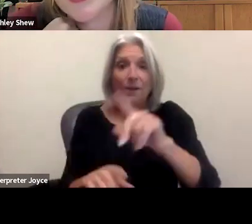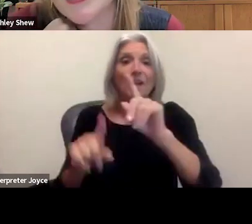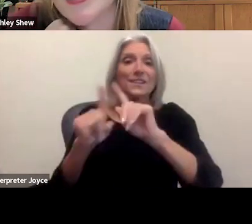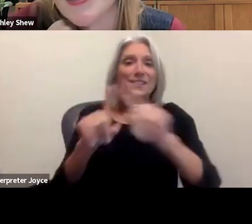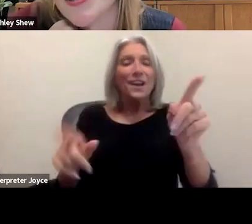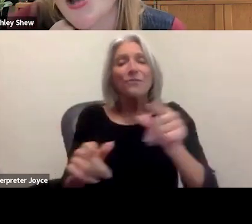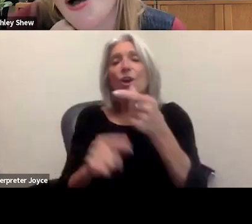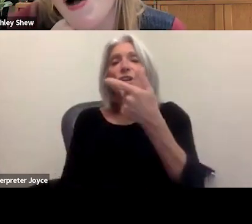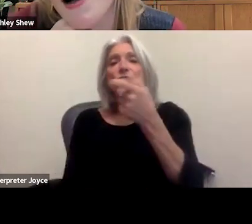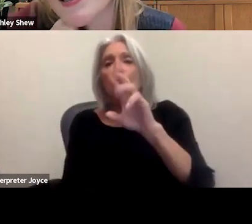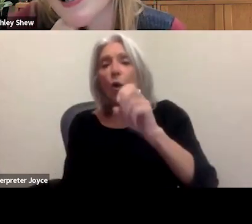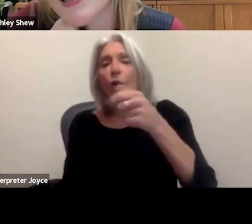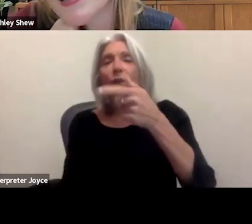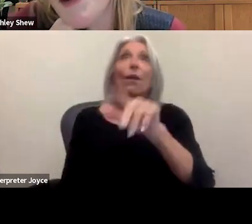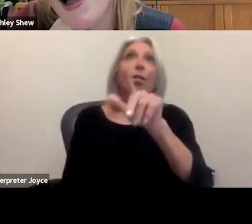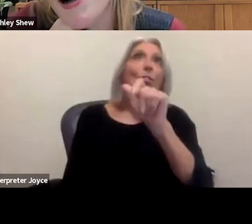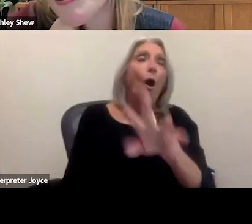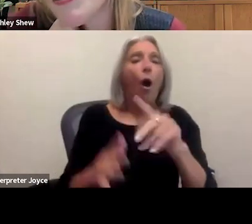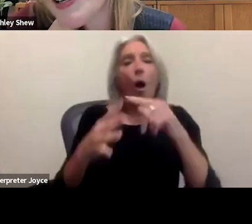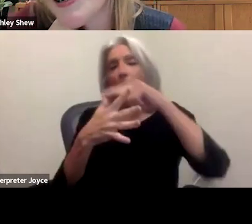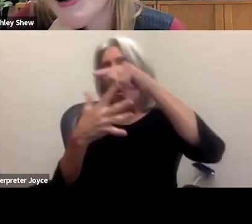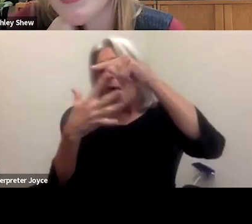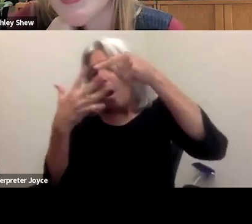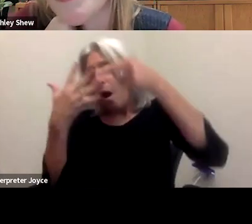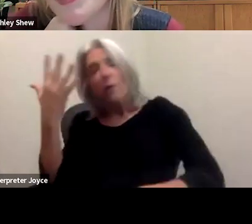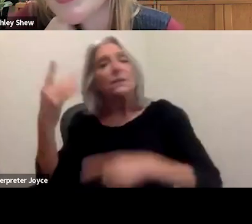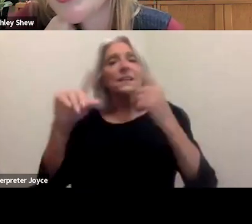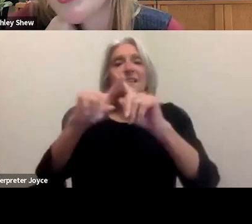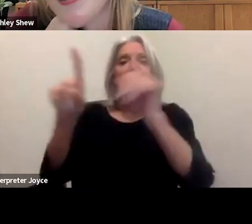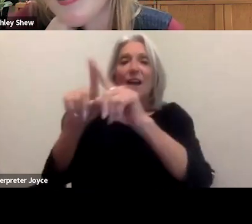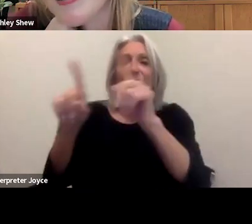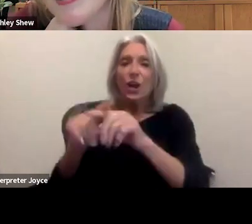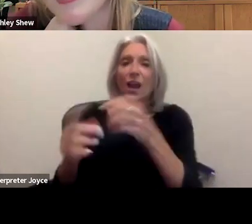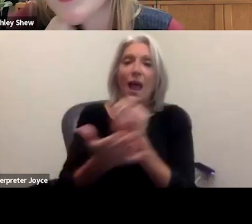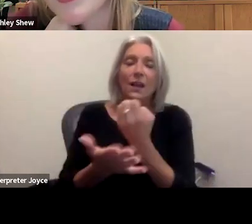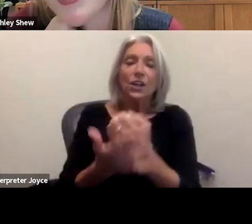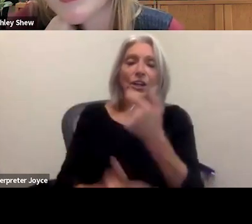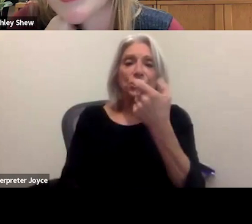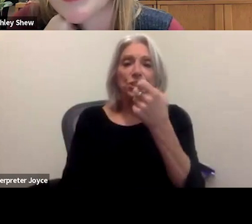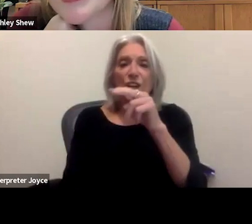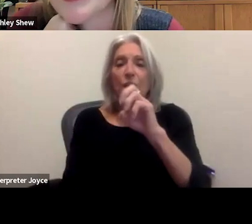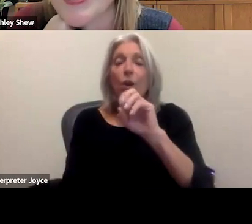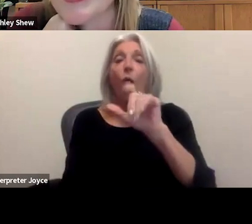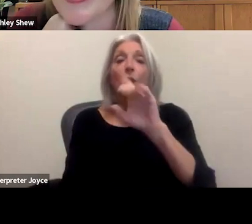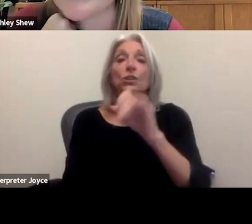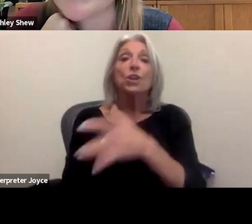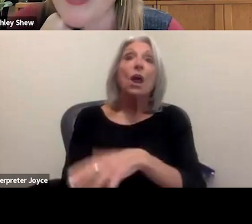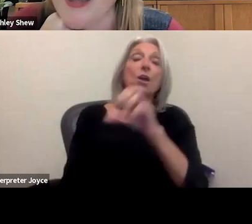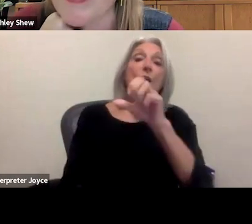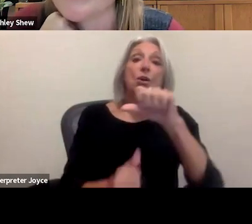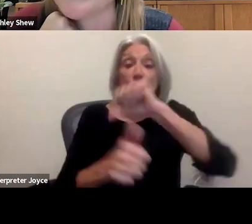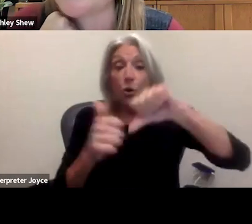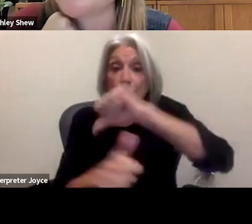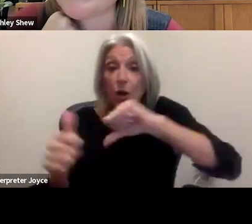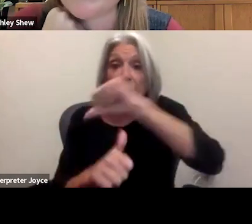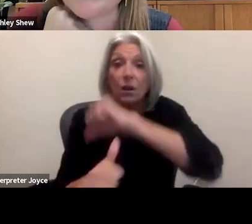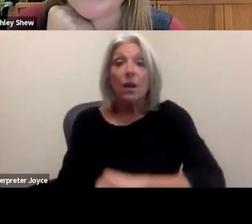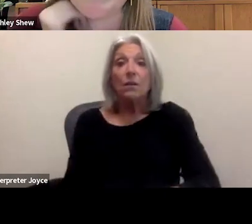statistics, law, politics, biography, economics, genealogy, sociology, religion, education, psychology, surgery,